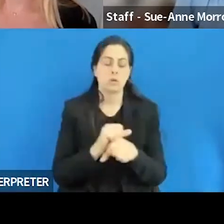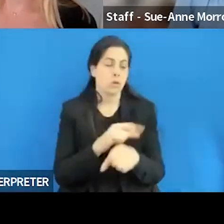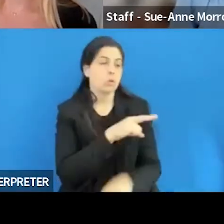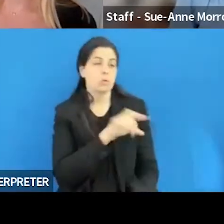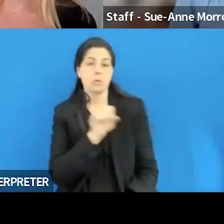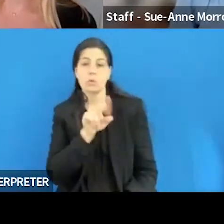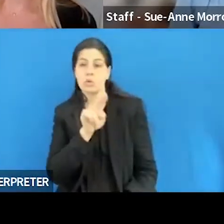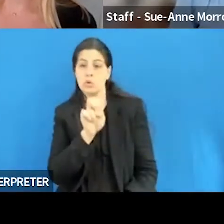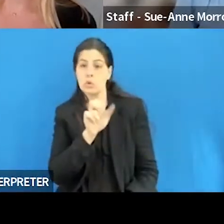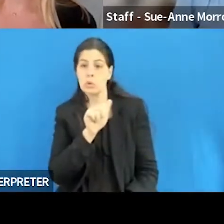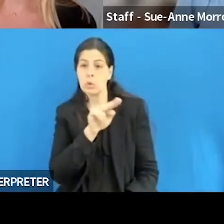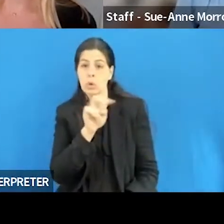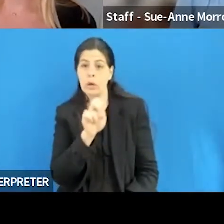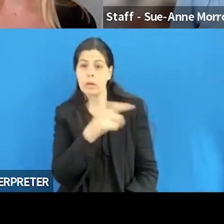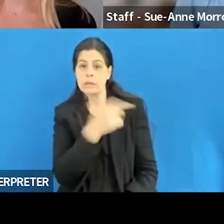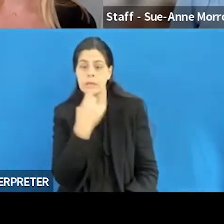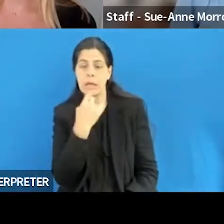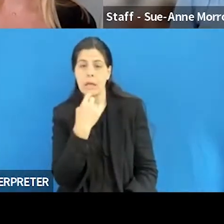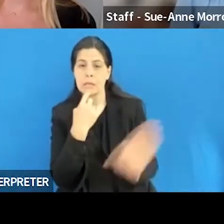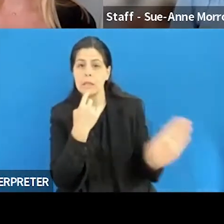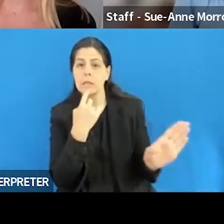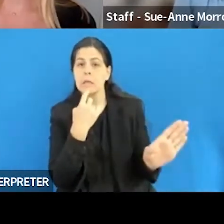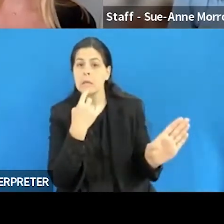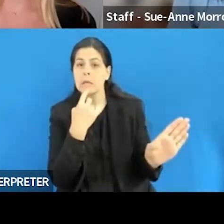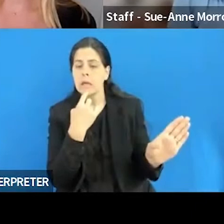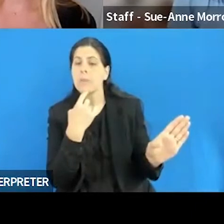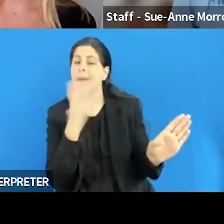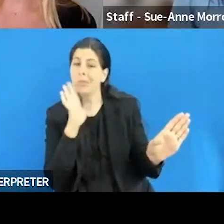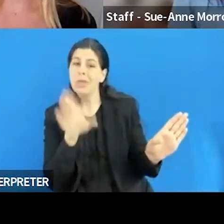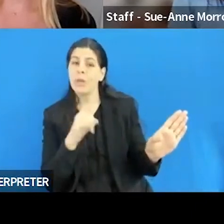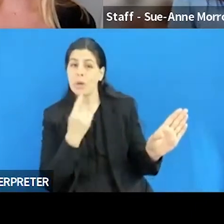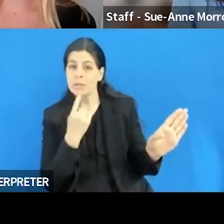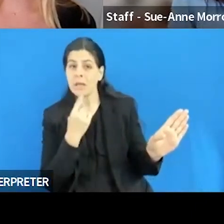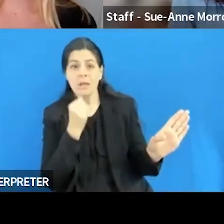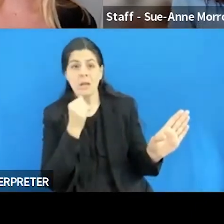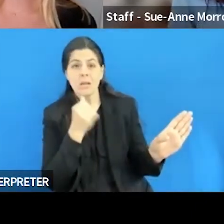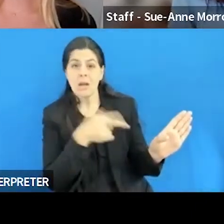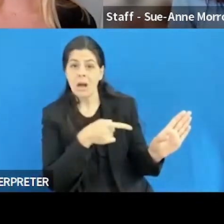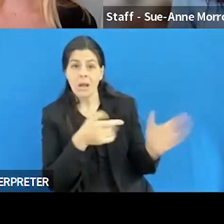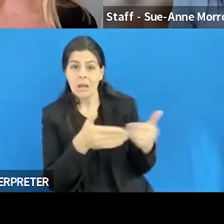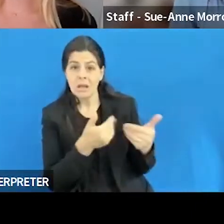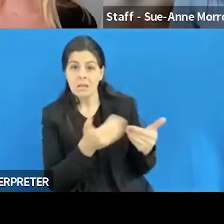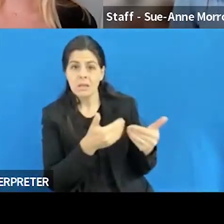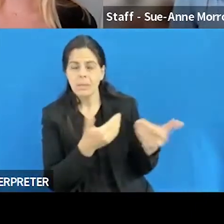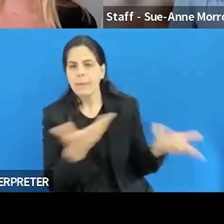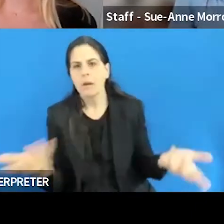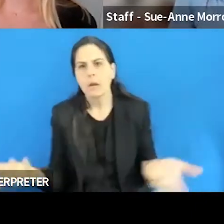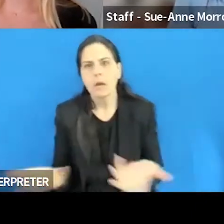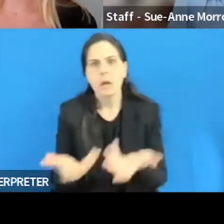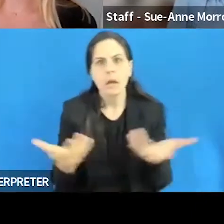"Yeah, this woman Sue-Anne said it's easy. "It's not gonna be easy." Y'all, the paperwork is so much easier